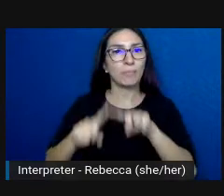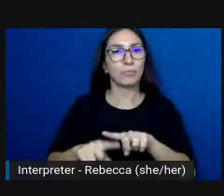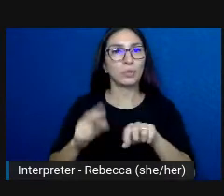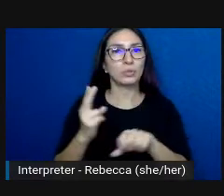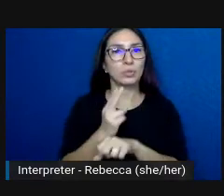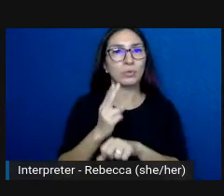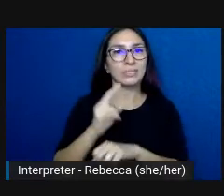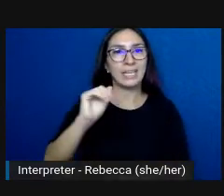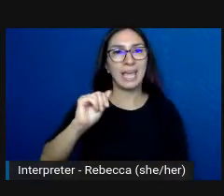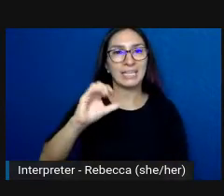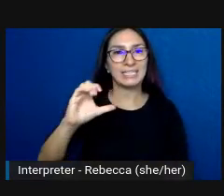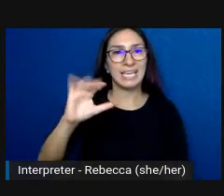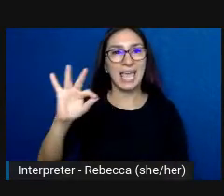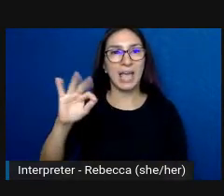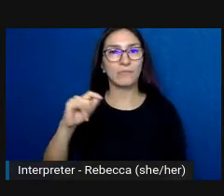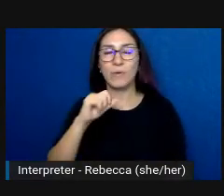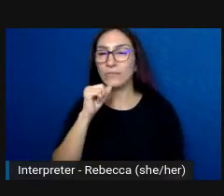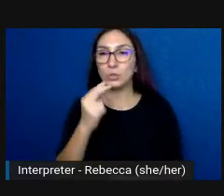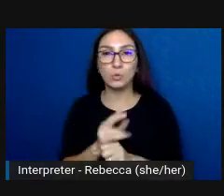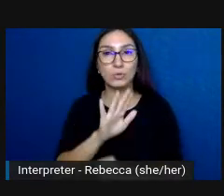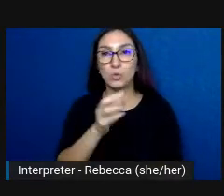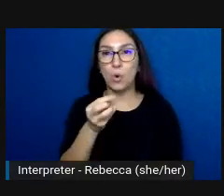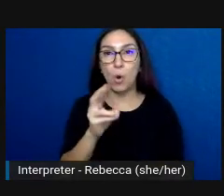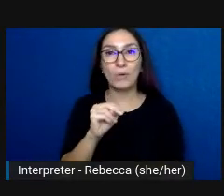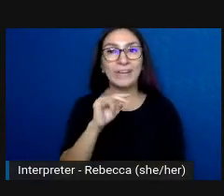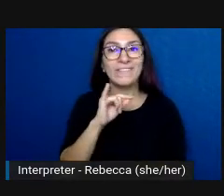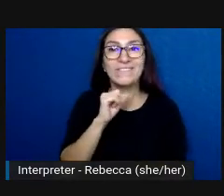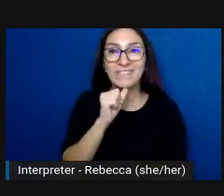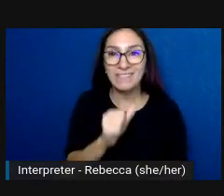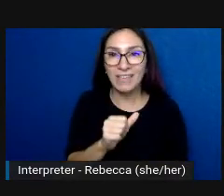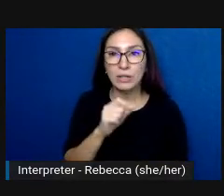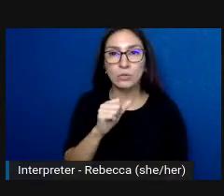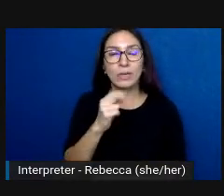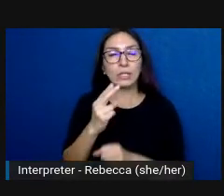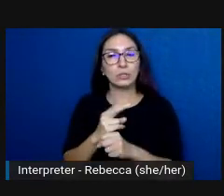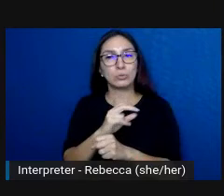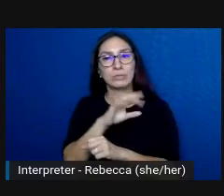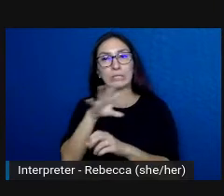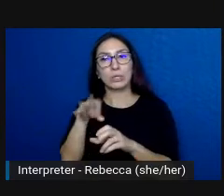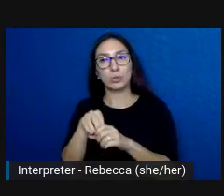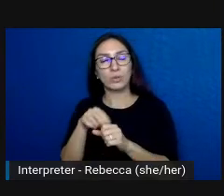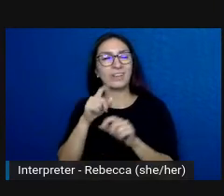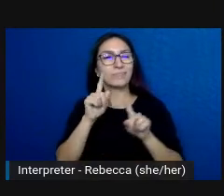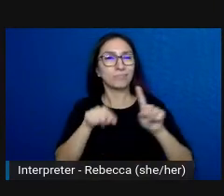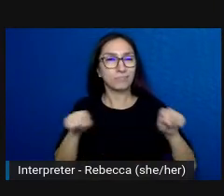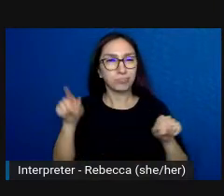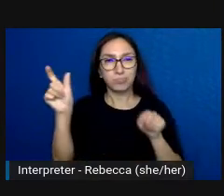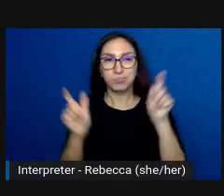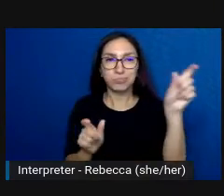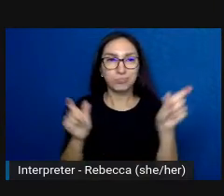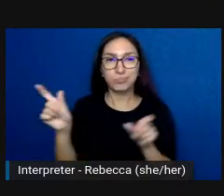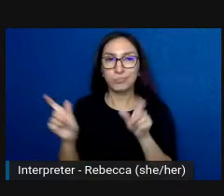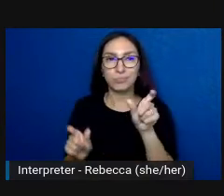If you're not have it to use in ACF which was available